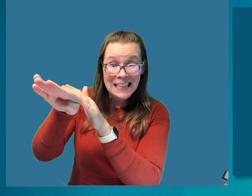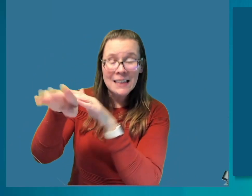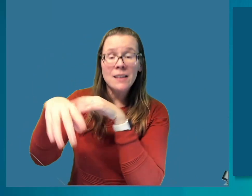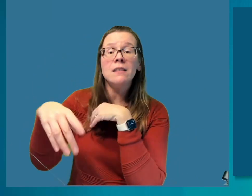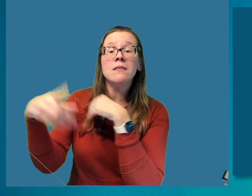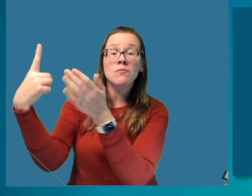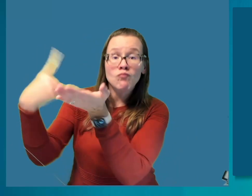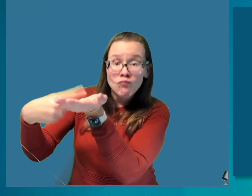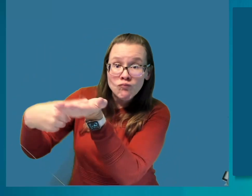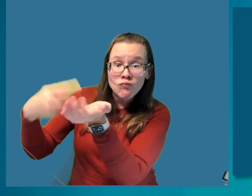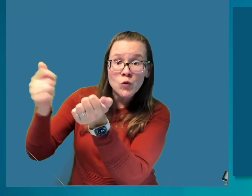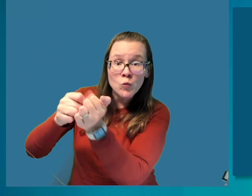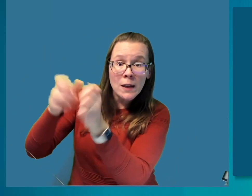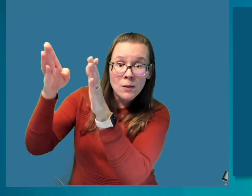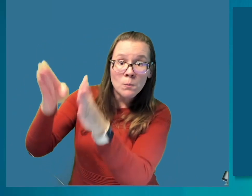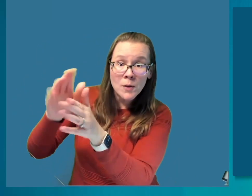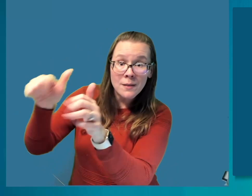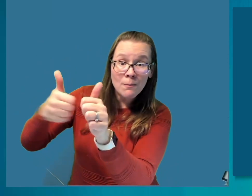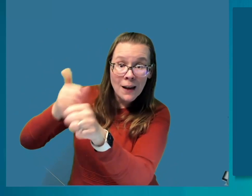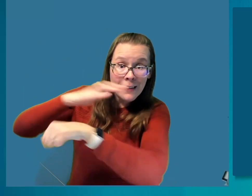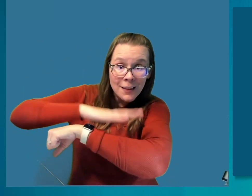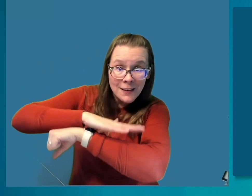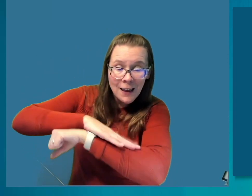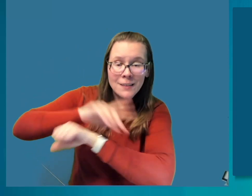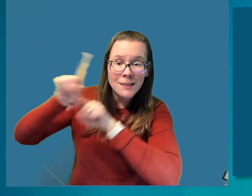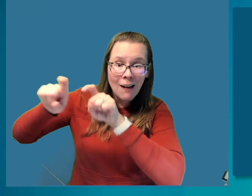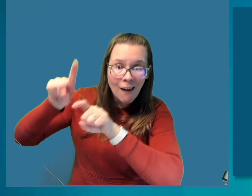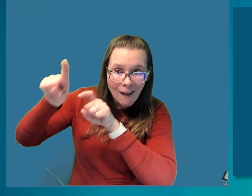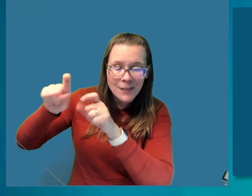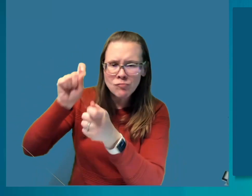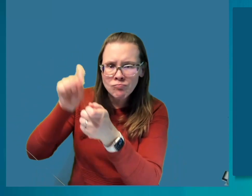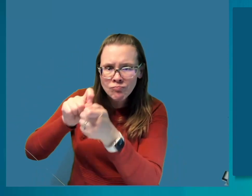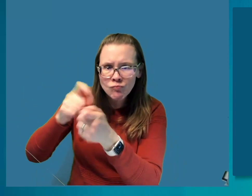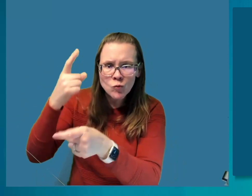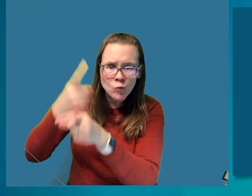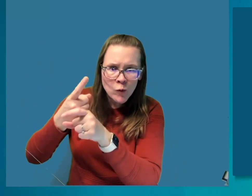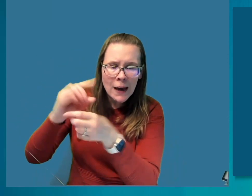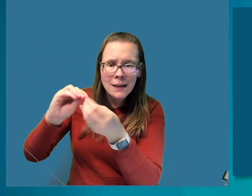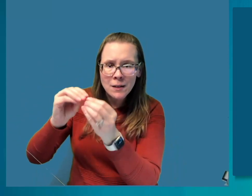So you can go into the Post Office and discuss with the employee behind the counter and pay that